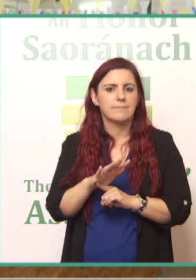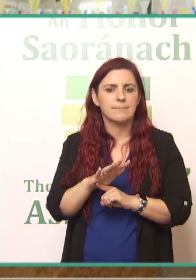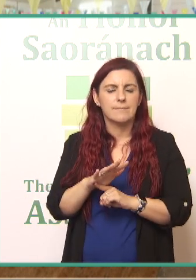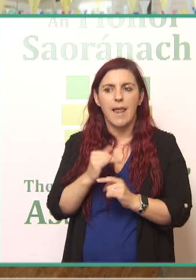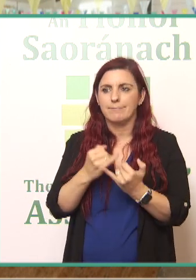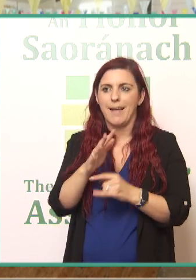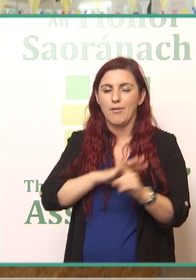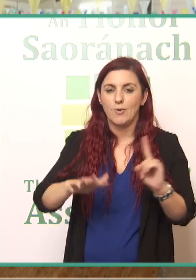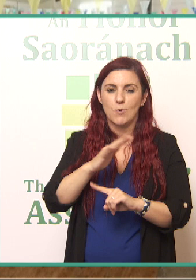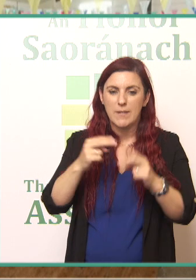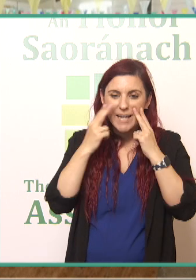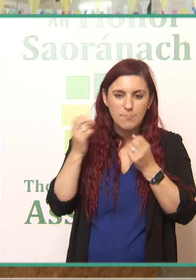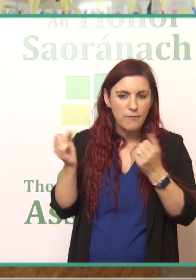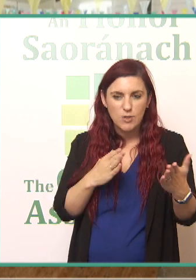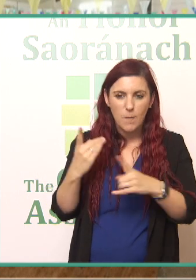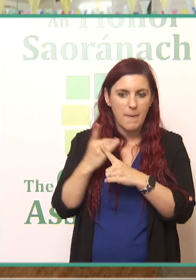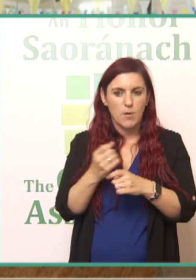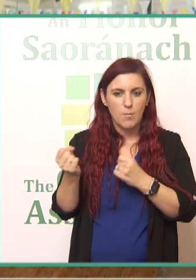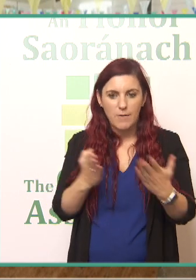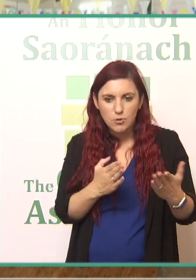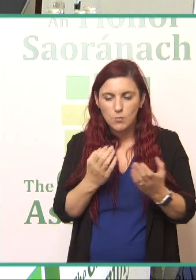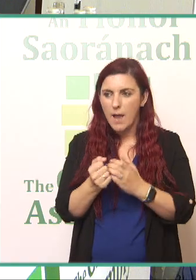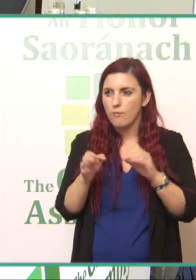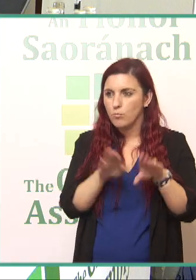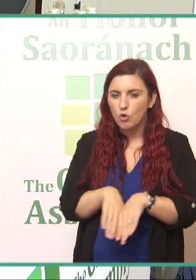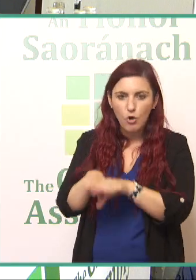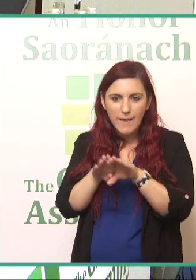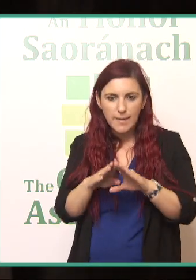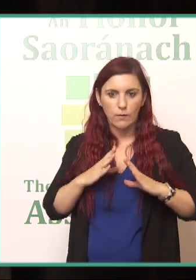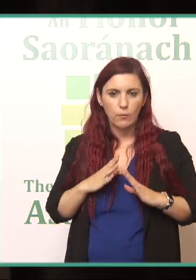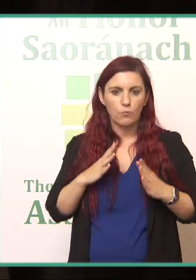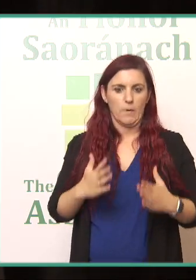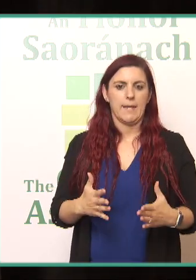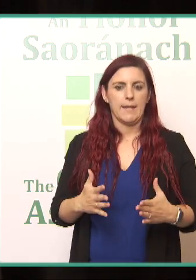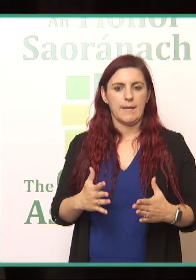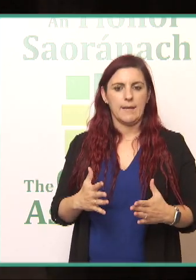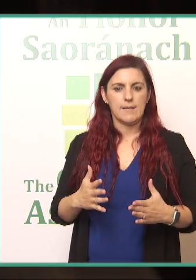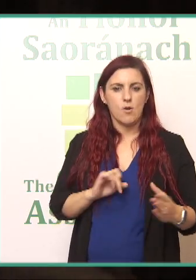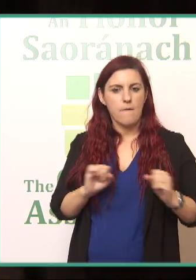the permissions we've created a bureaucratic um free system for the farmers so instead of a farm